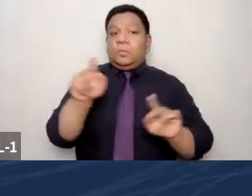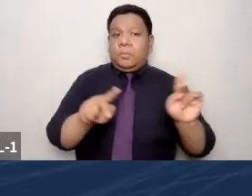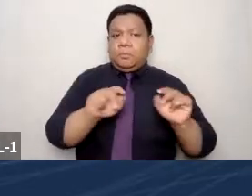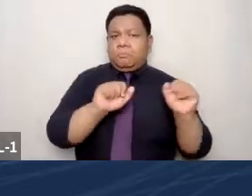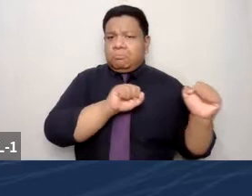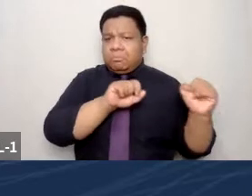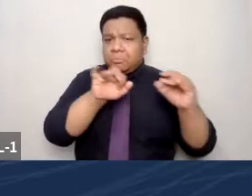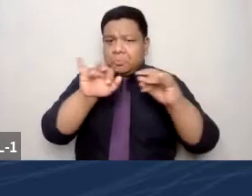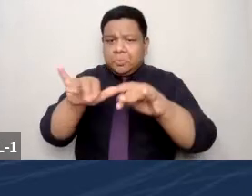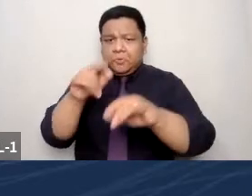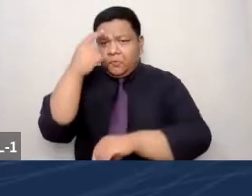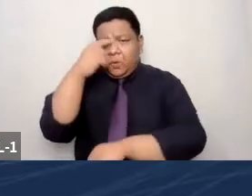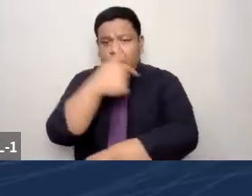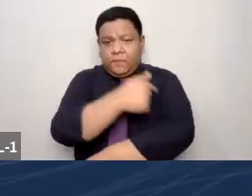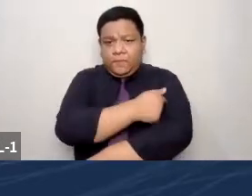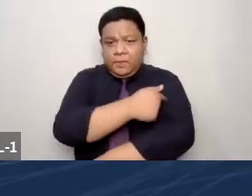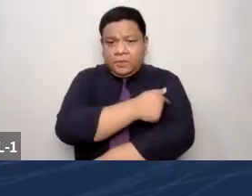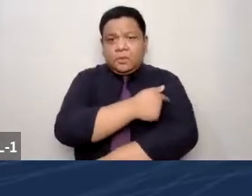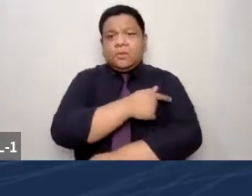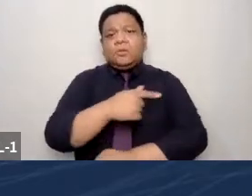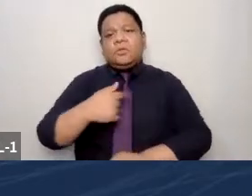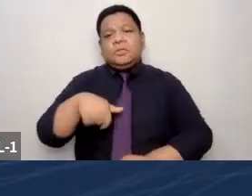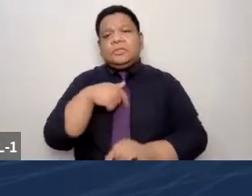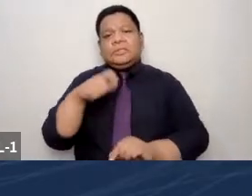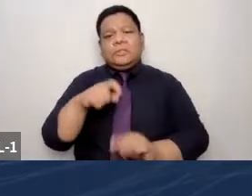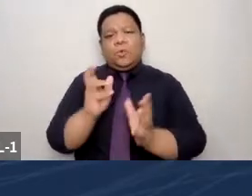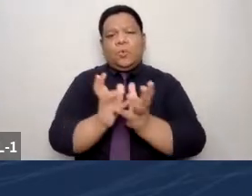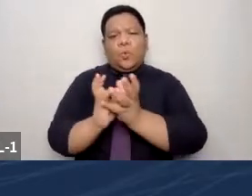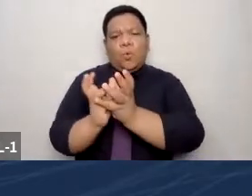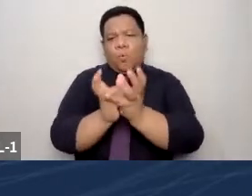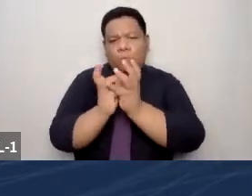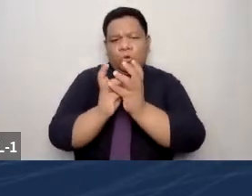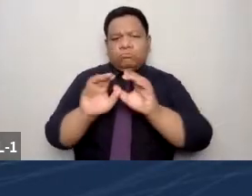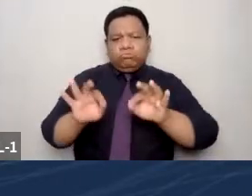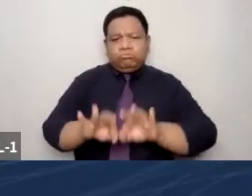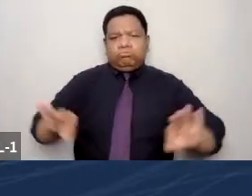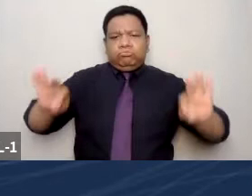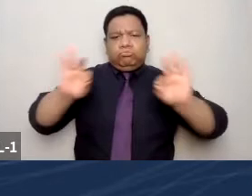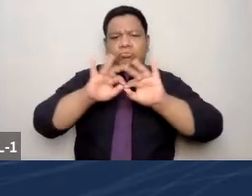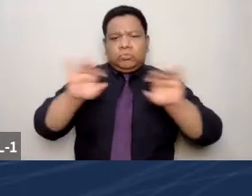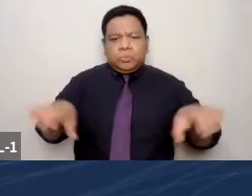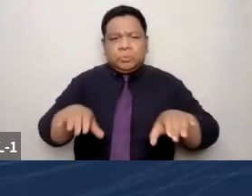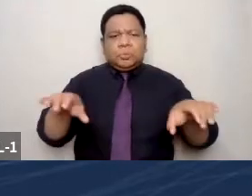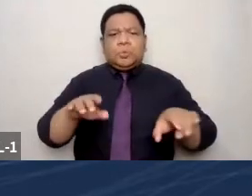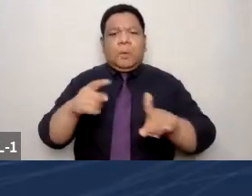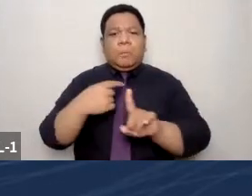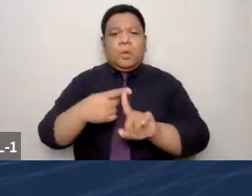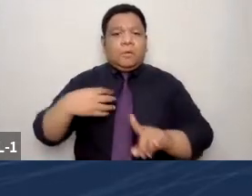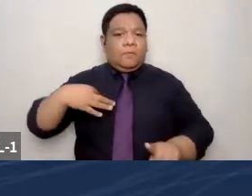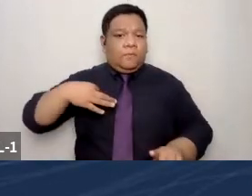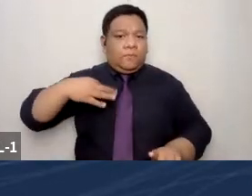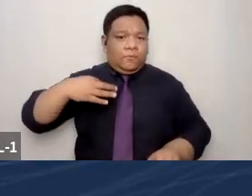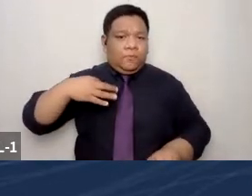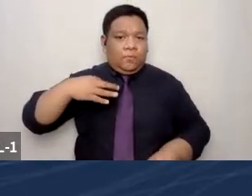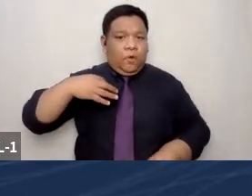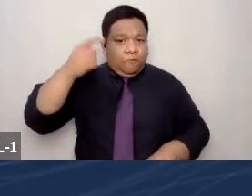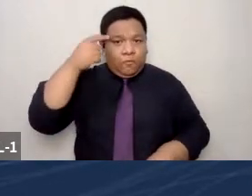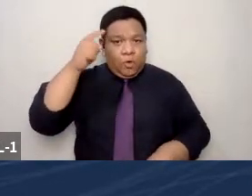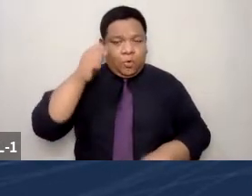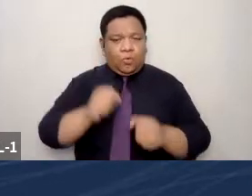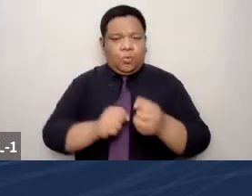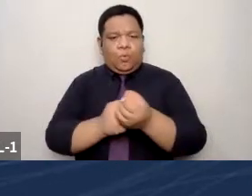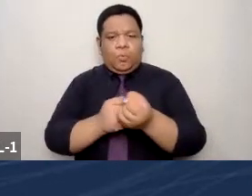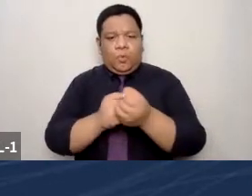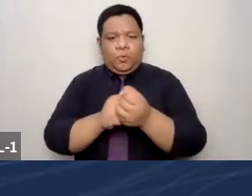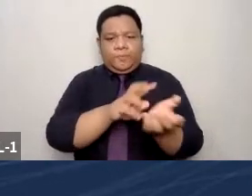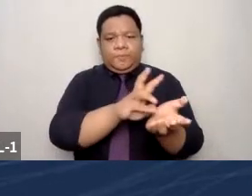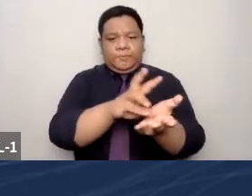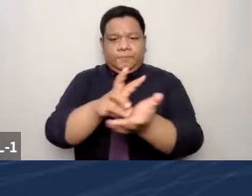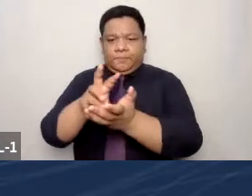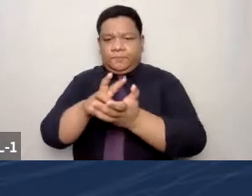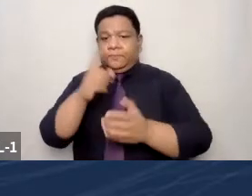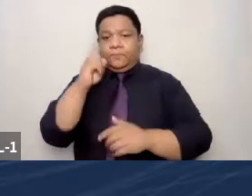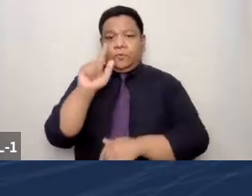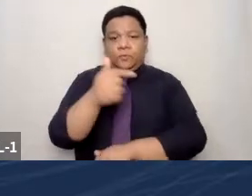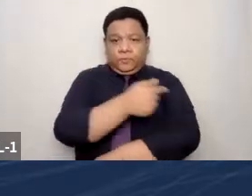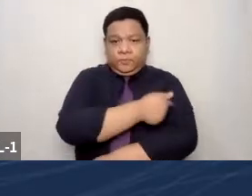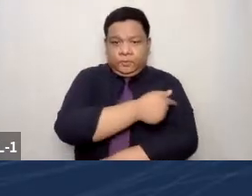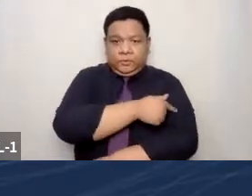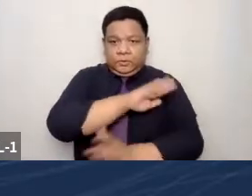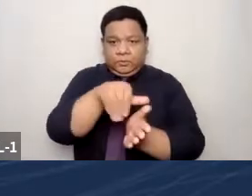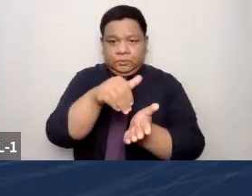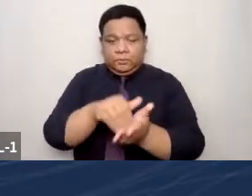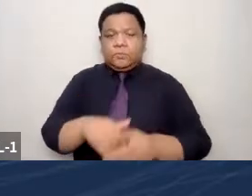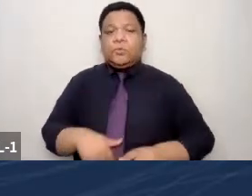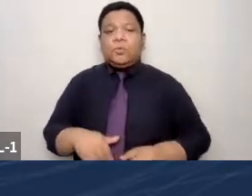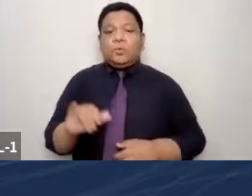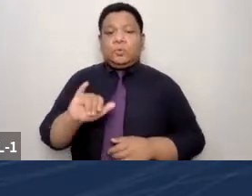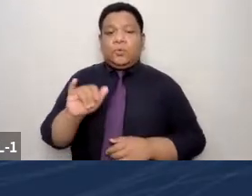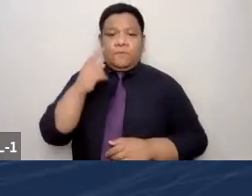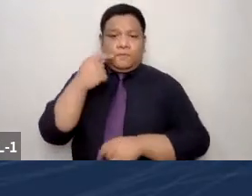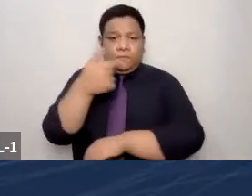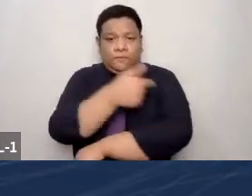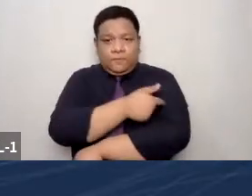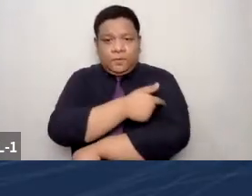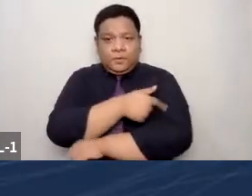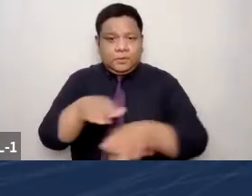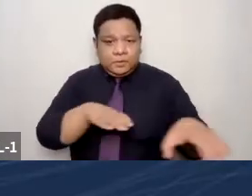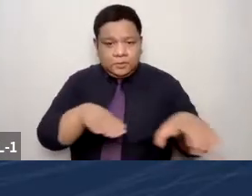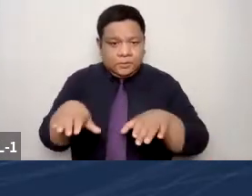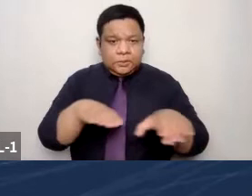Also on the other hand, we need community mobilization and volunteerism to support the vaccination sites or our vaccination activities especially in your communities.